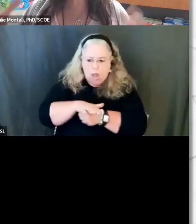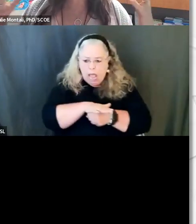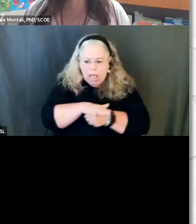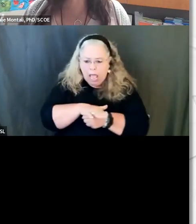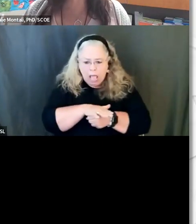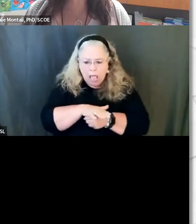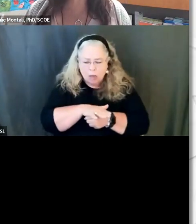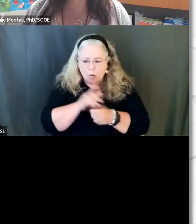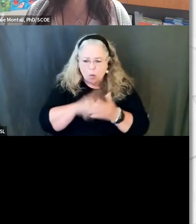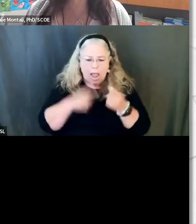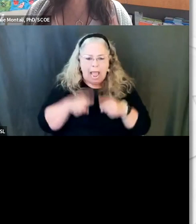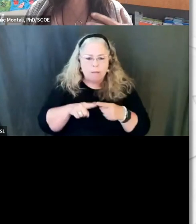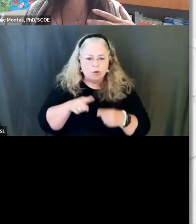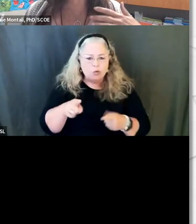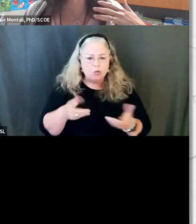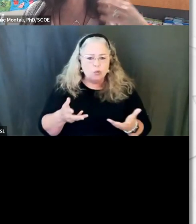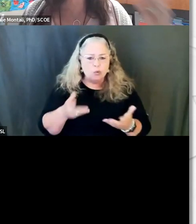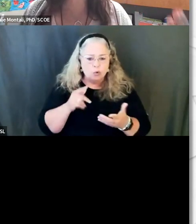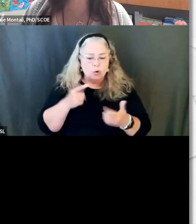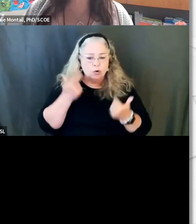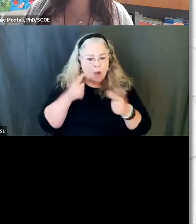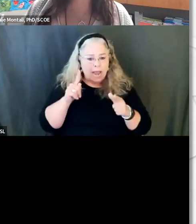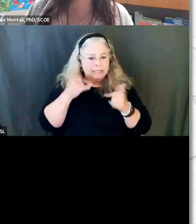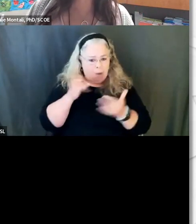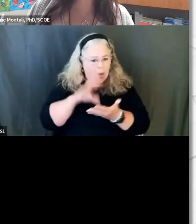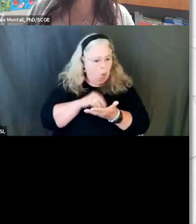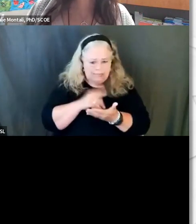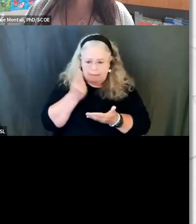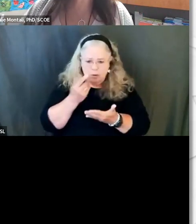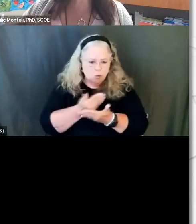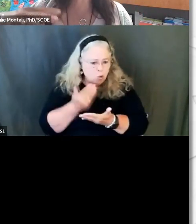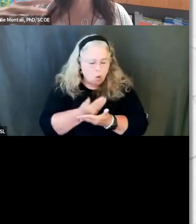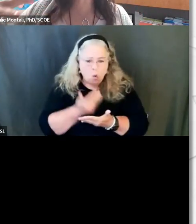And what happens to you as somebody who is trying to learn something maybe new. Or if you're trying